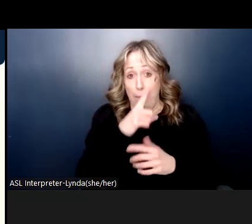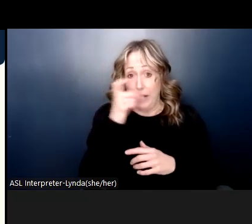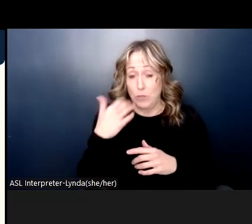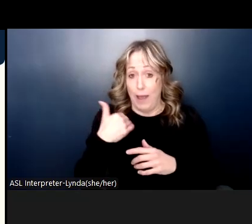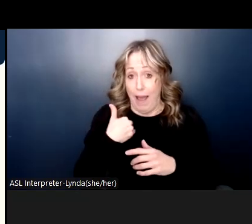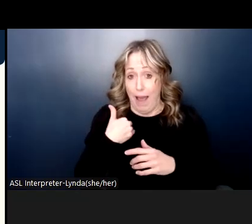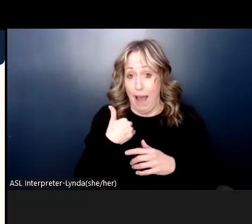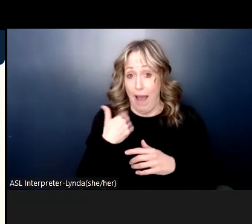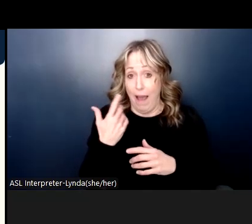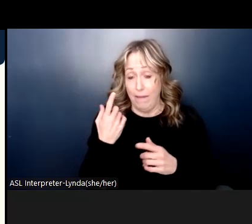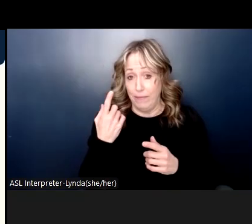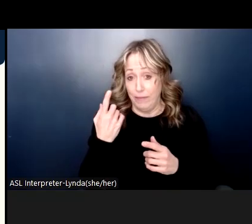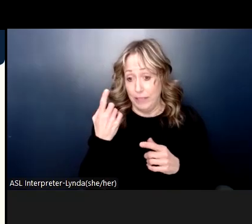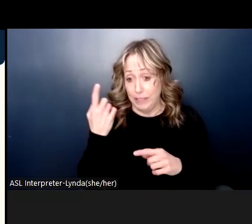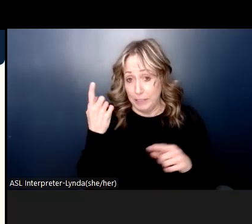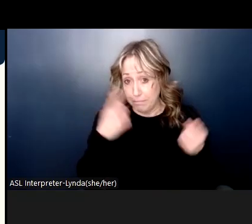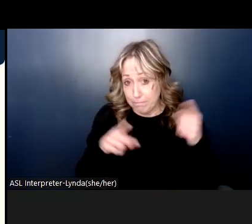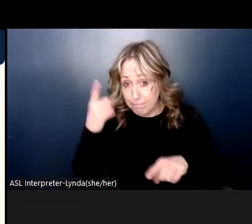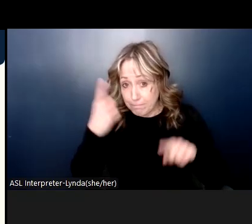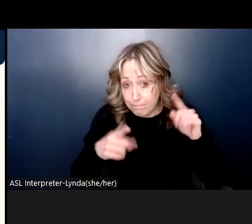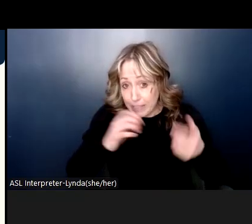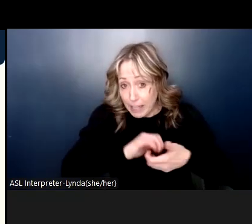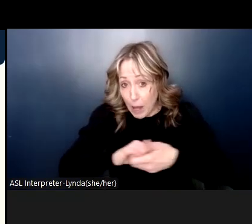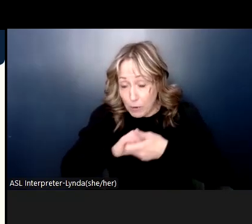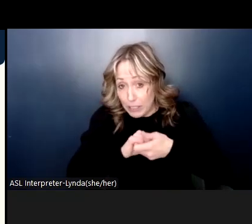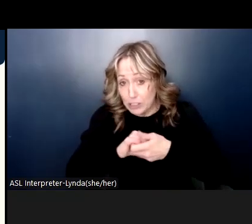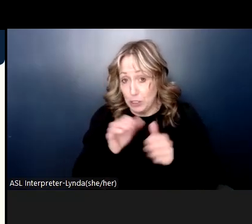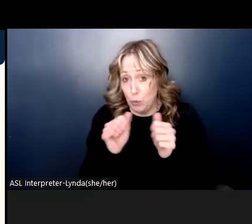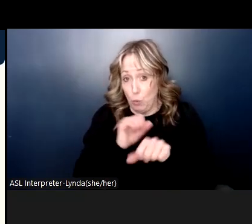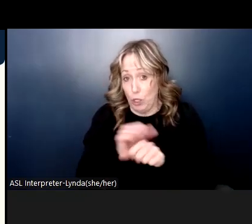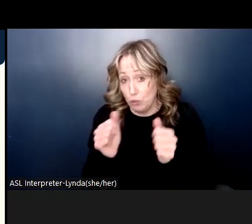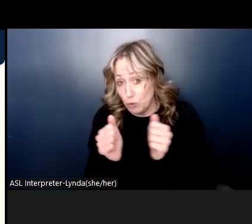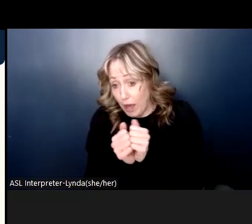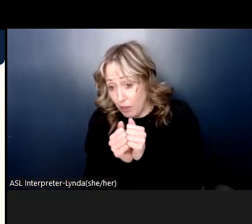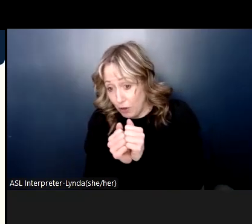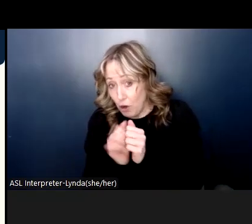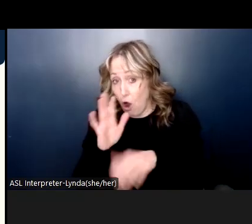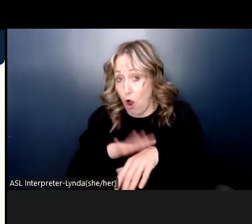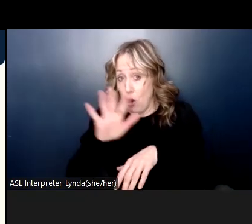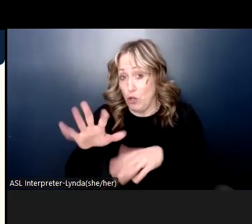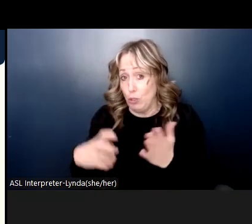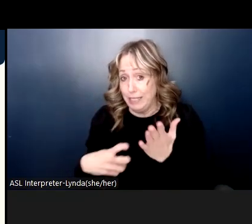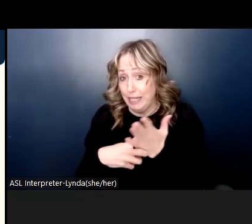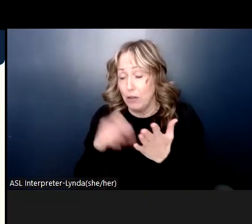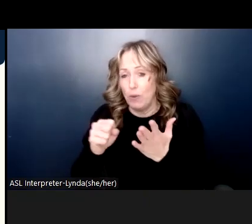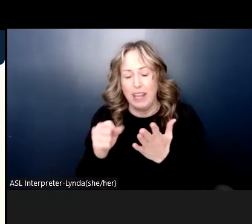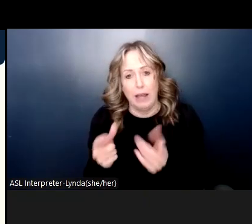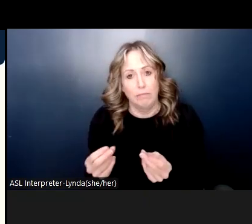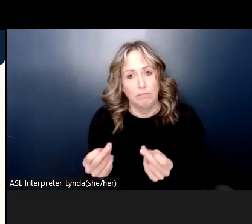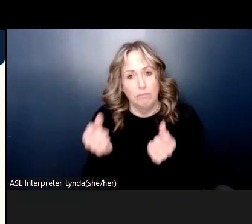and CCR working together on your ticket, that, we will be able to expedite the process for you and get you on your way.